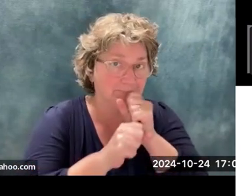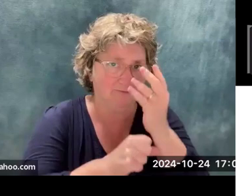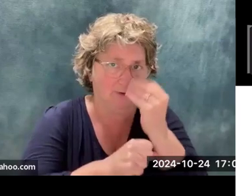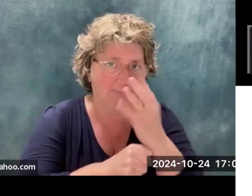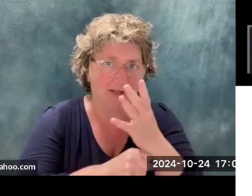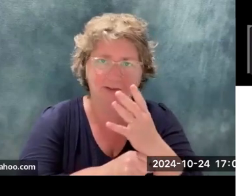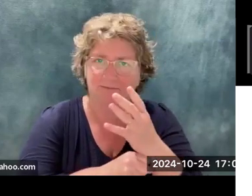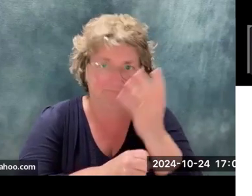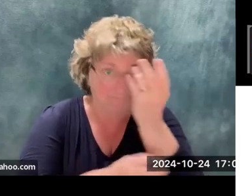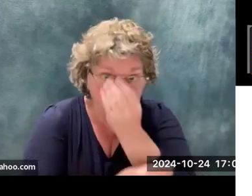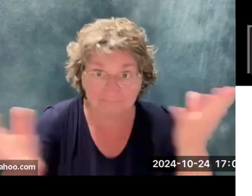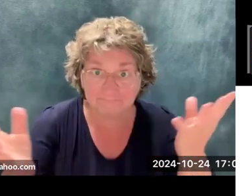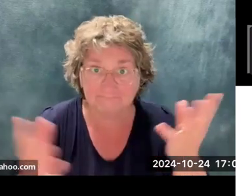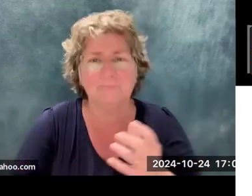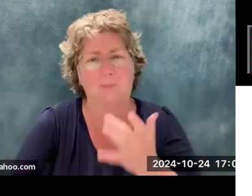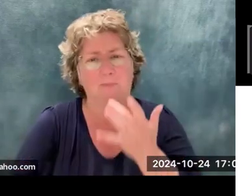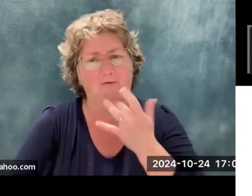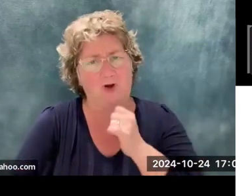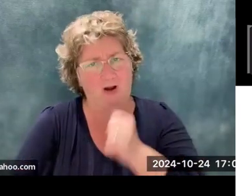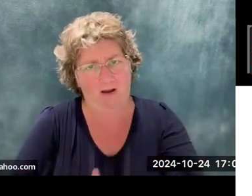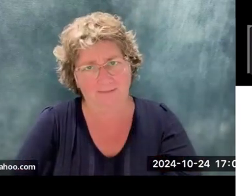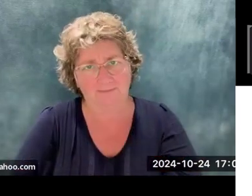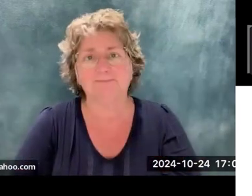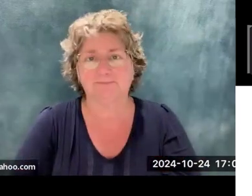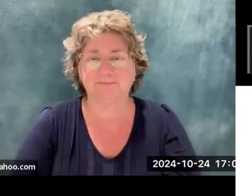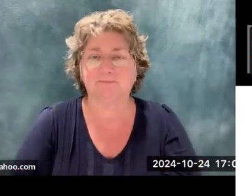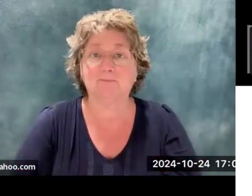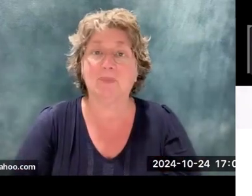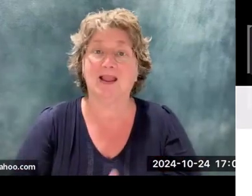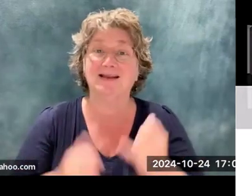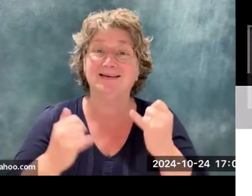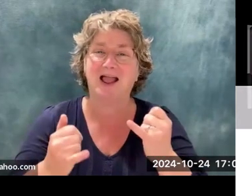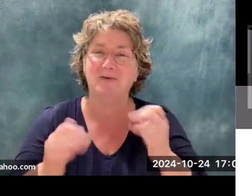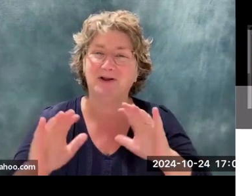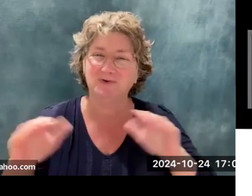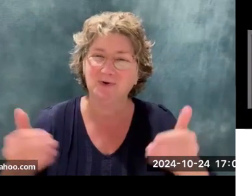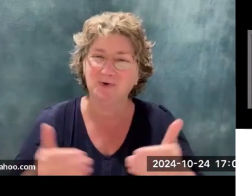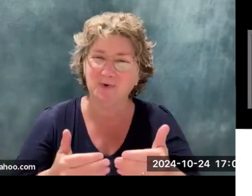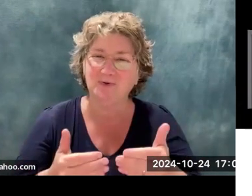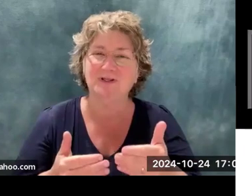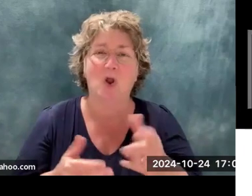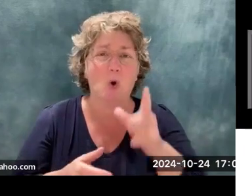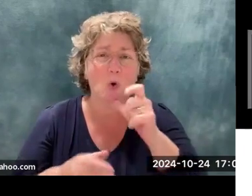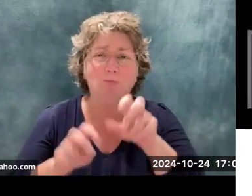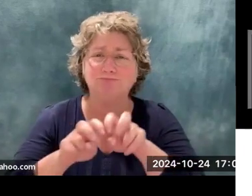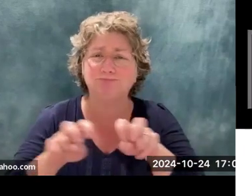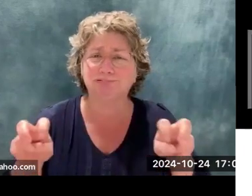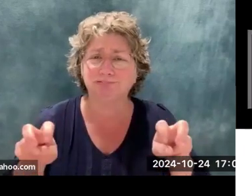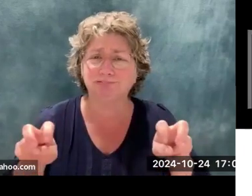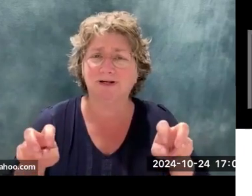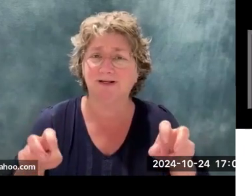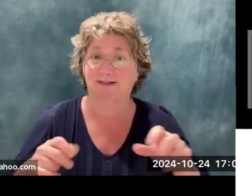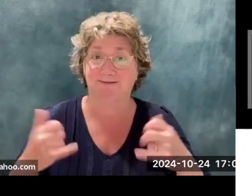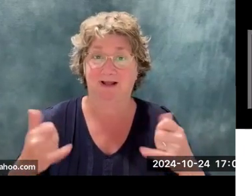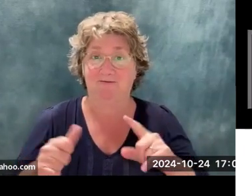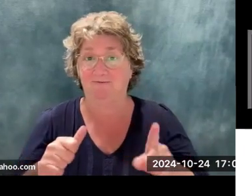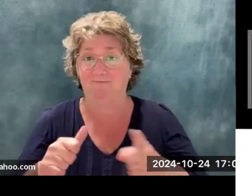So I am pleased to make the following introductions for our panelists tonight. First, we have Dr. Stan Vermund.